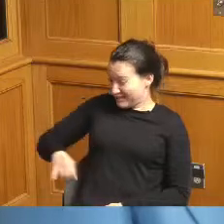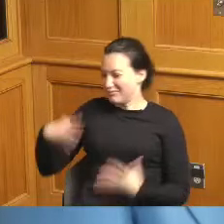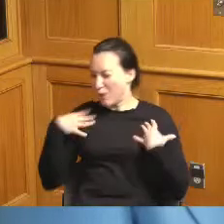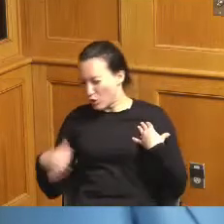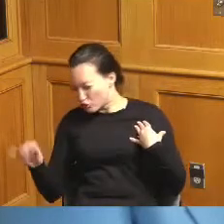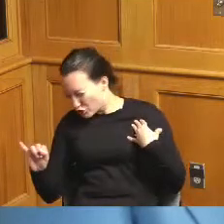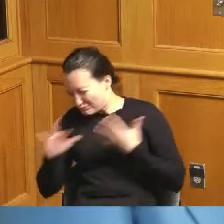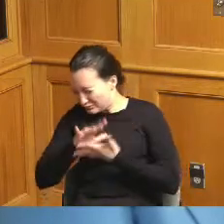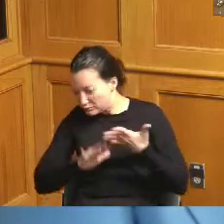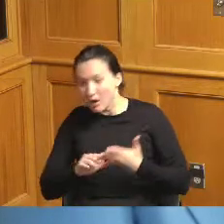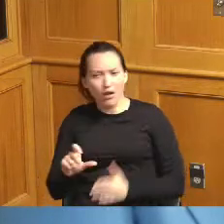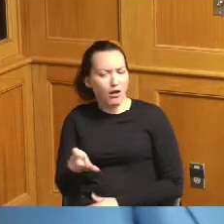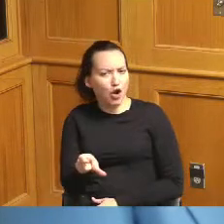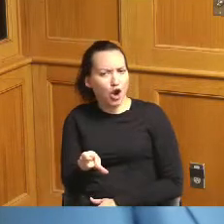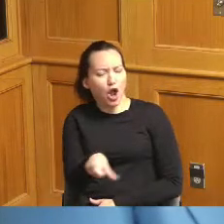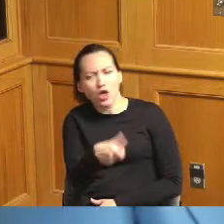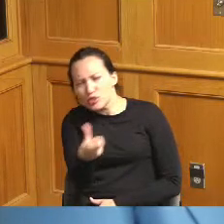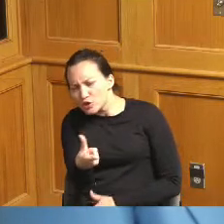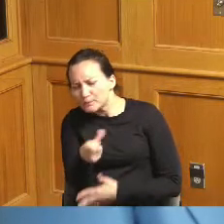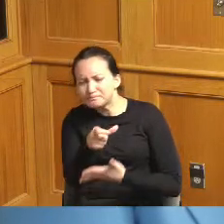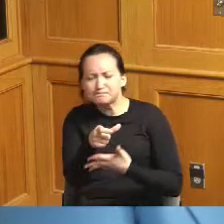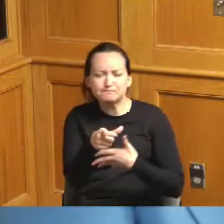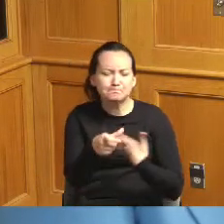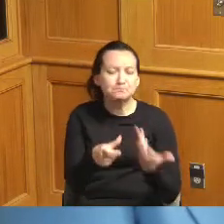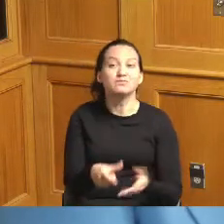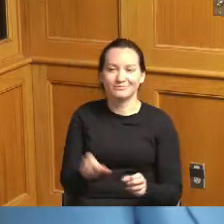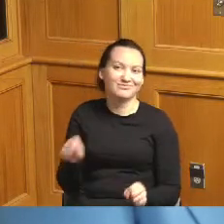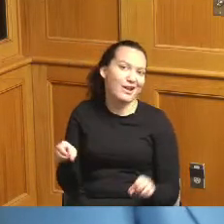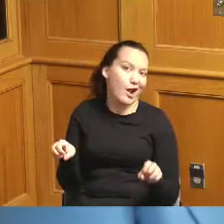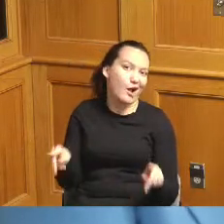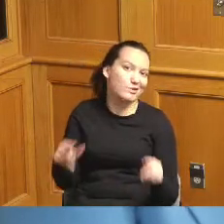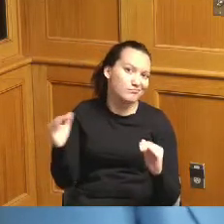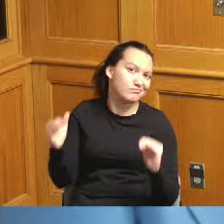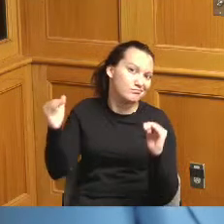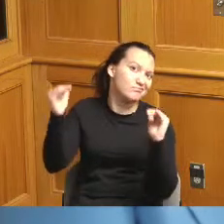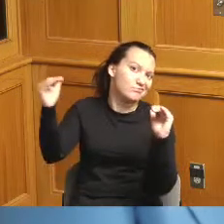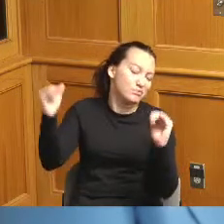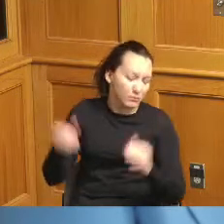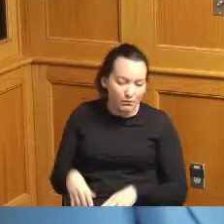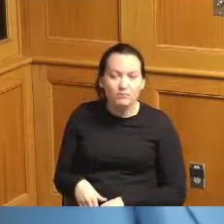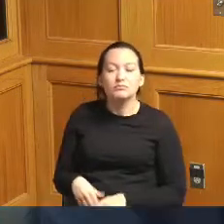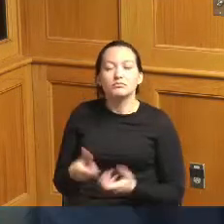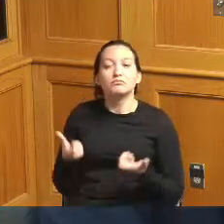there any other yeah and opportunities for advancement so we've really tried like with